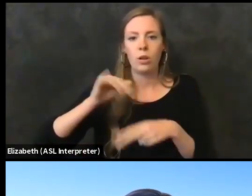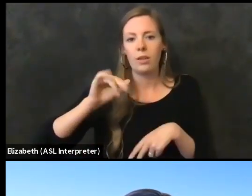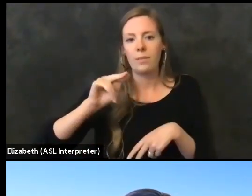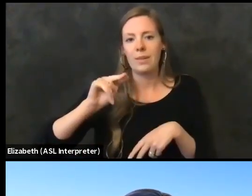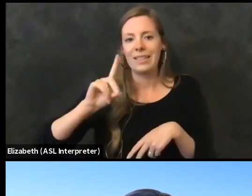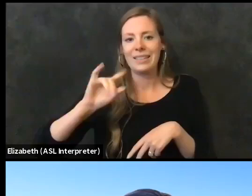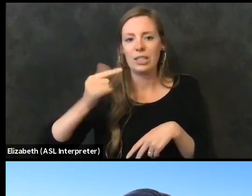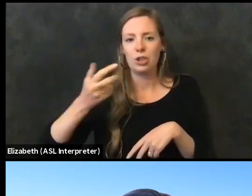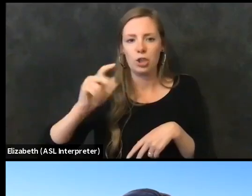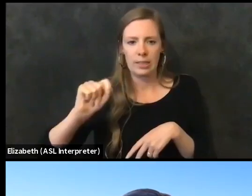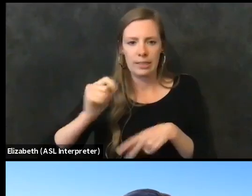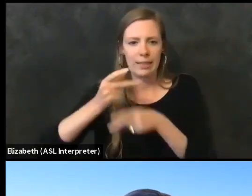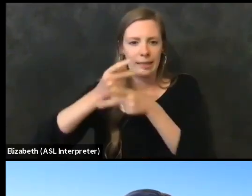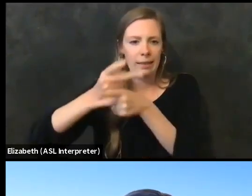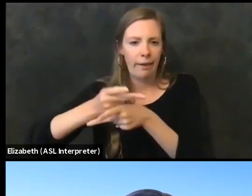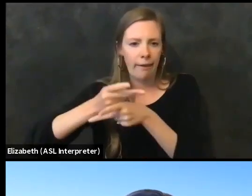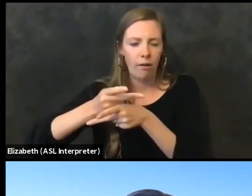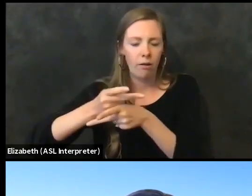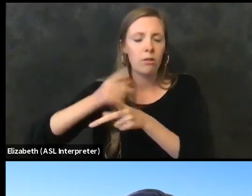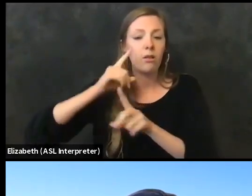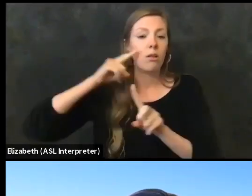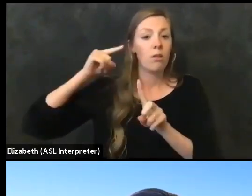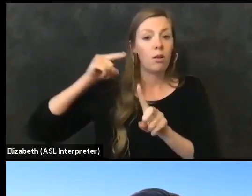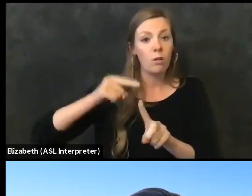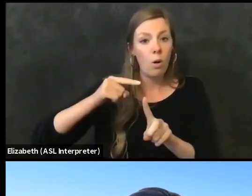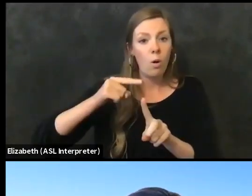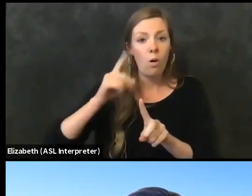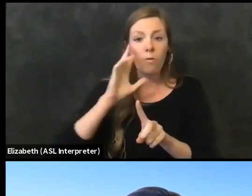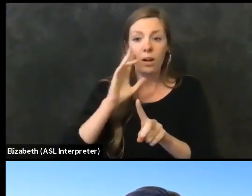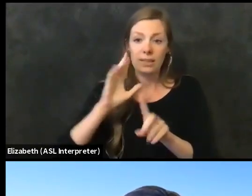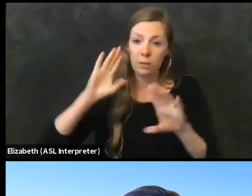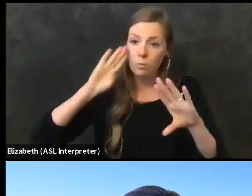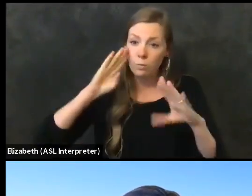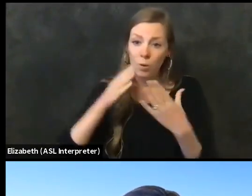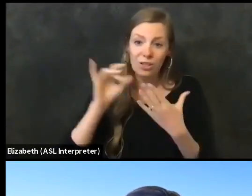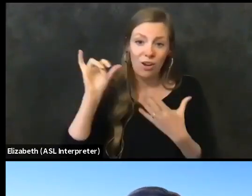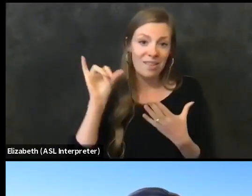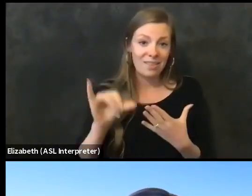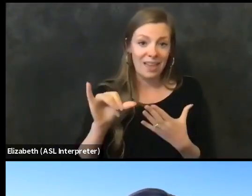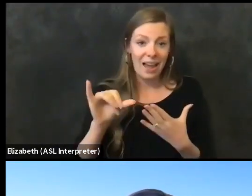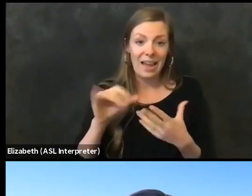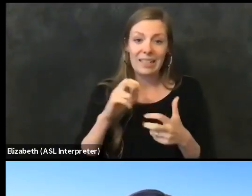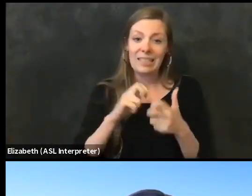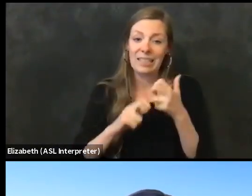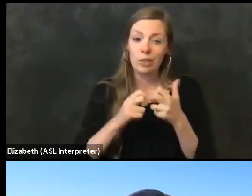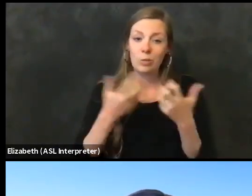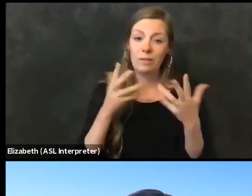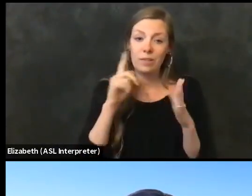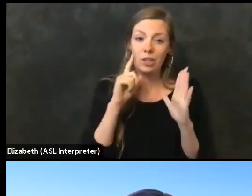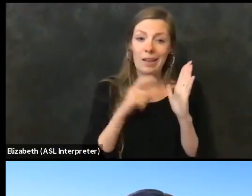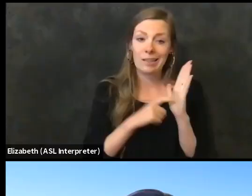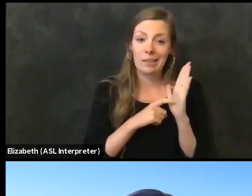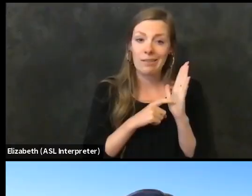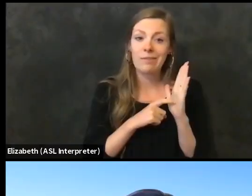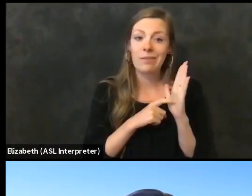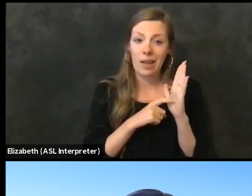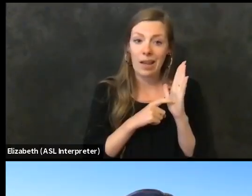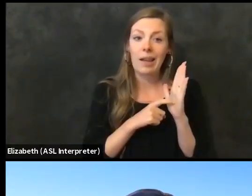So the goal for us is to really go after that. And there's been an issue that we've identified with some of our federally qualified health